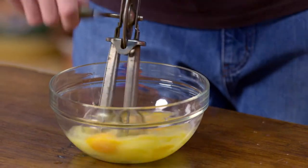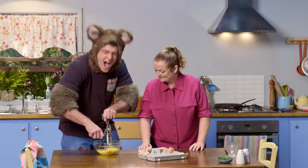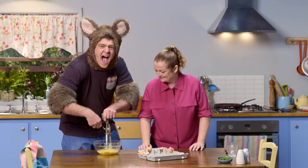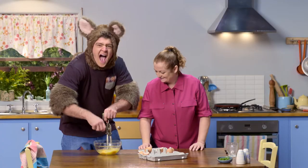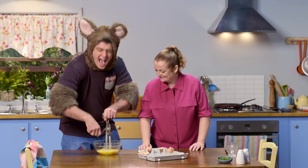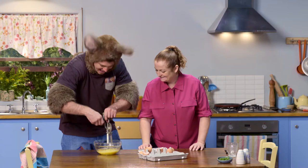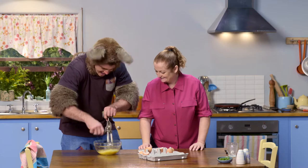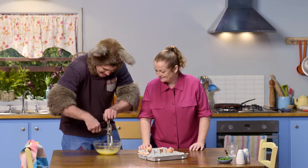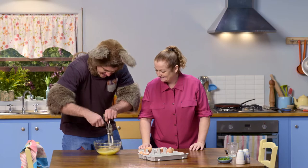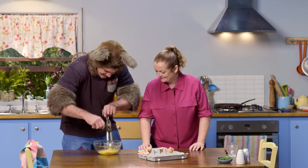Yeah!